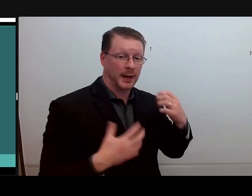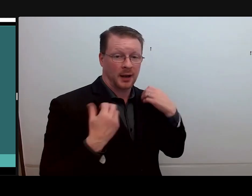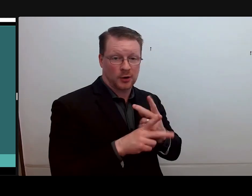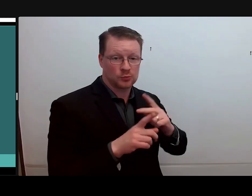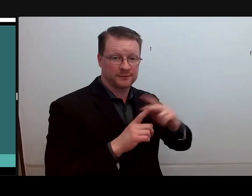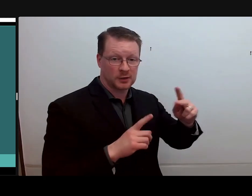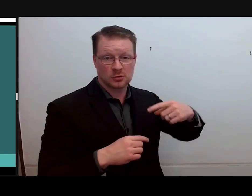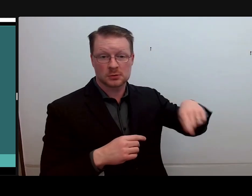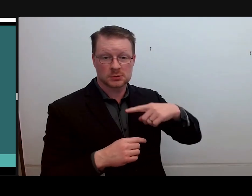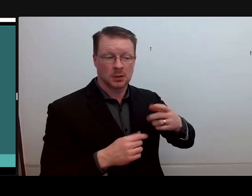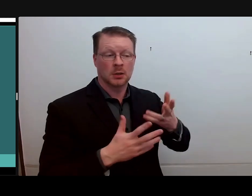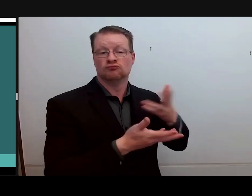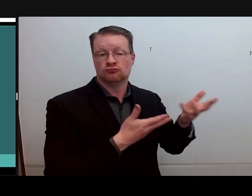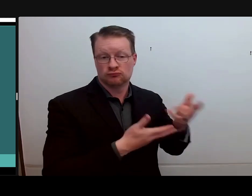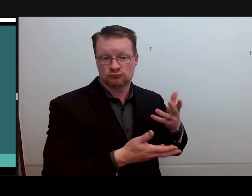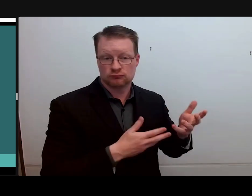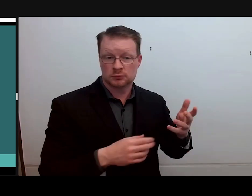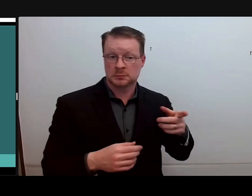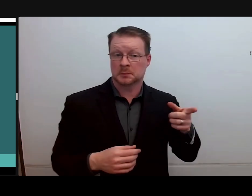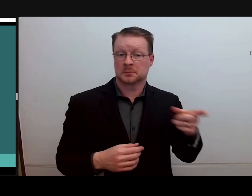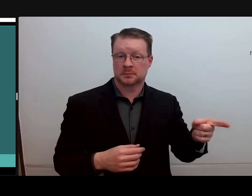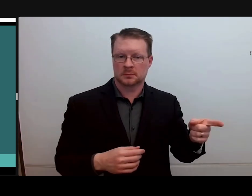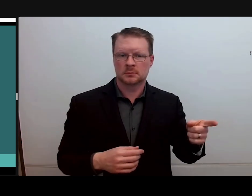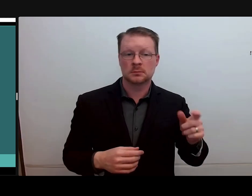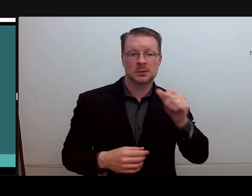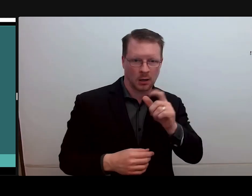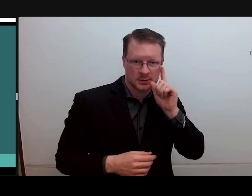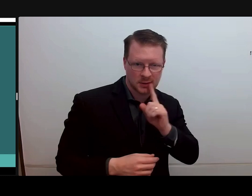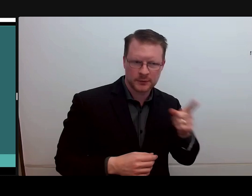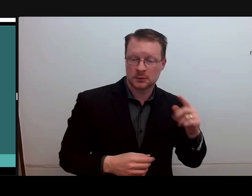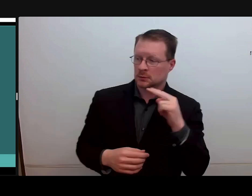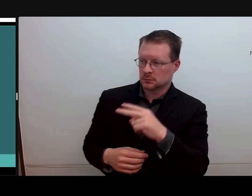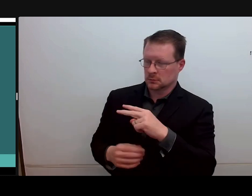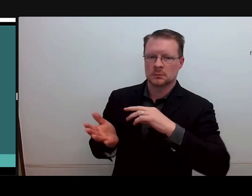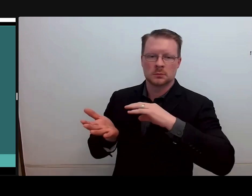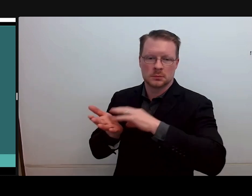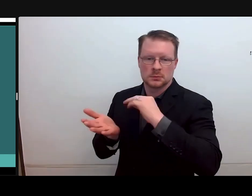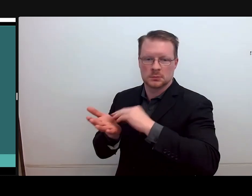professionals working with other healthcare professionals, interacting with them, and they are not deaf